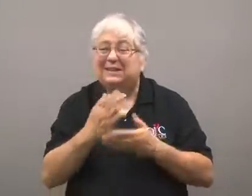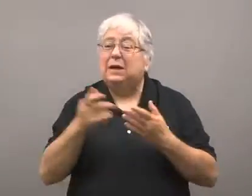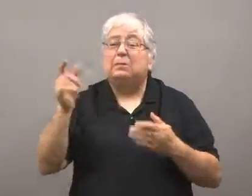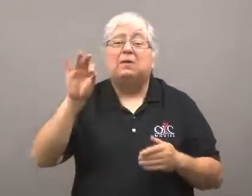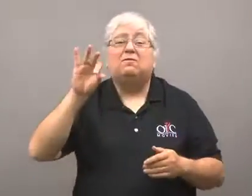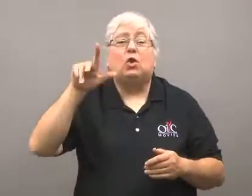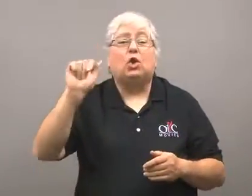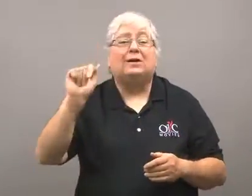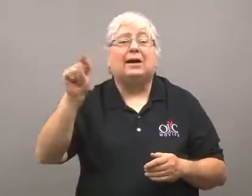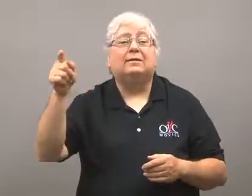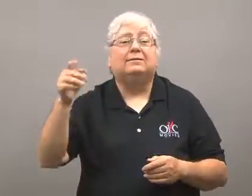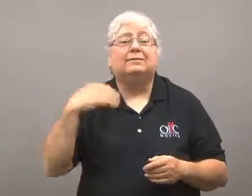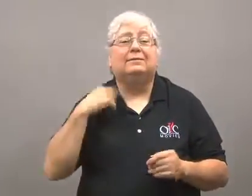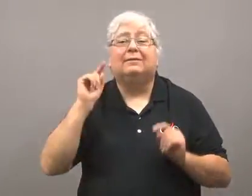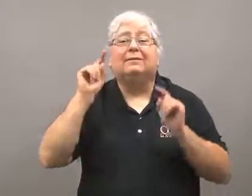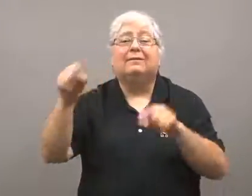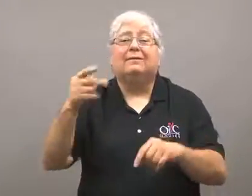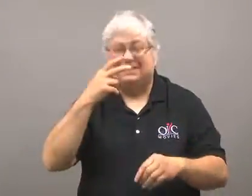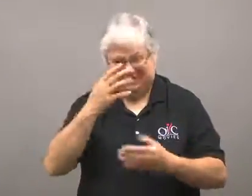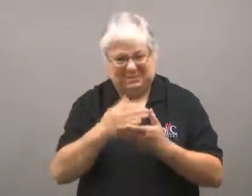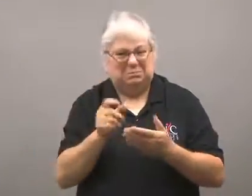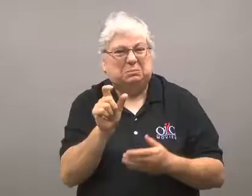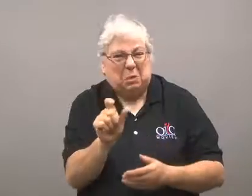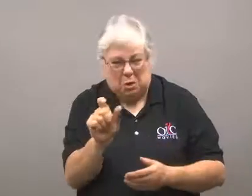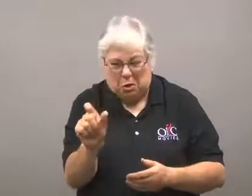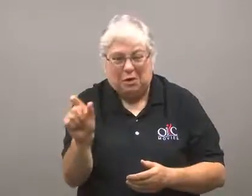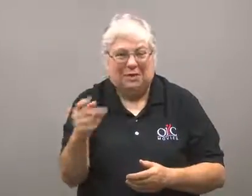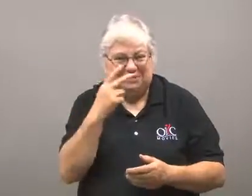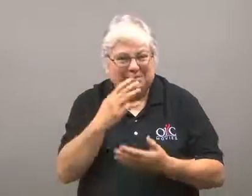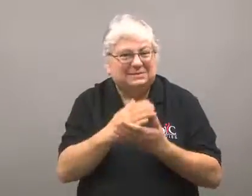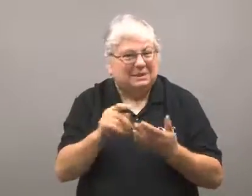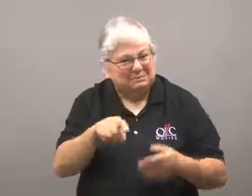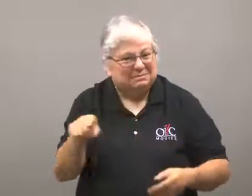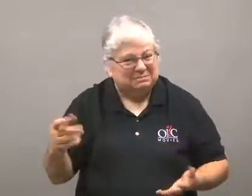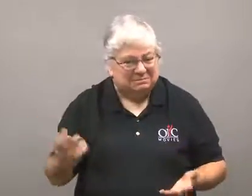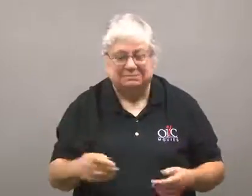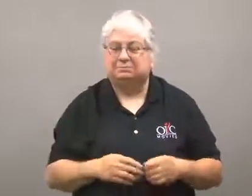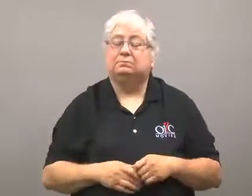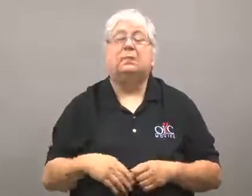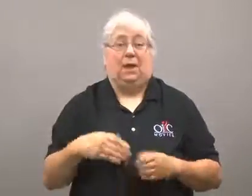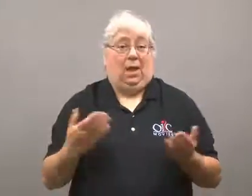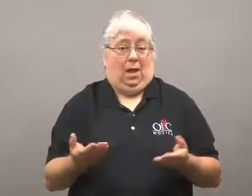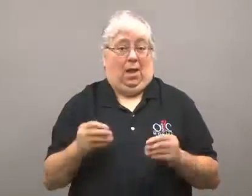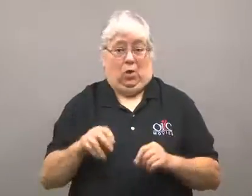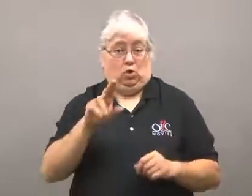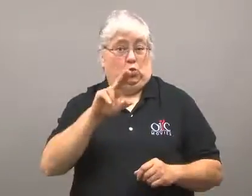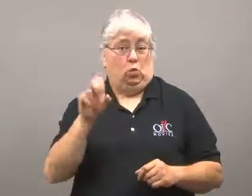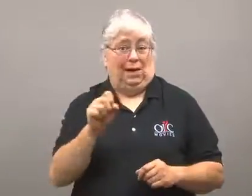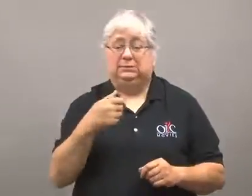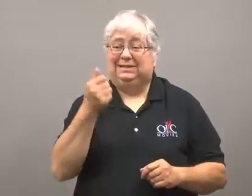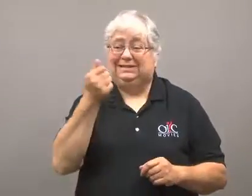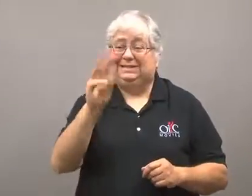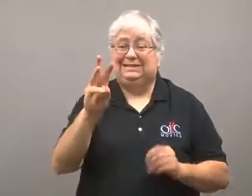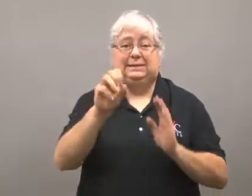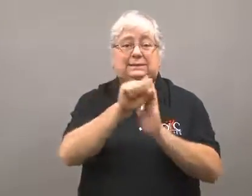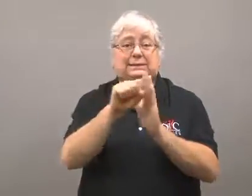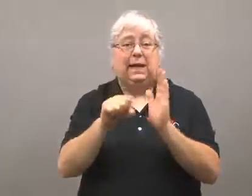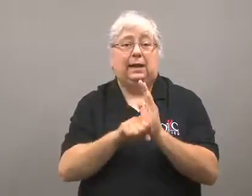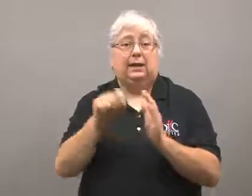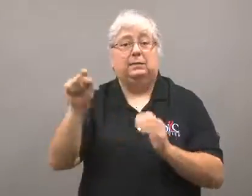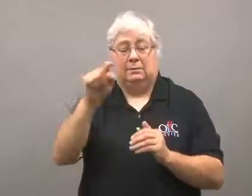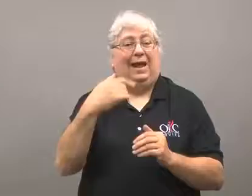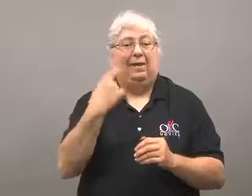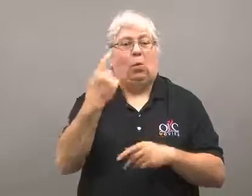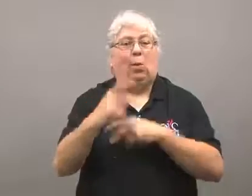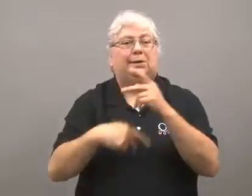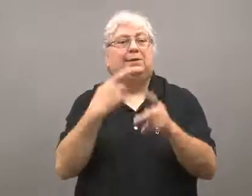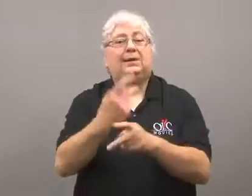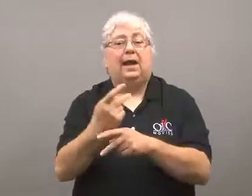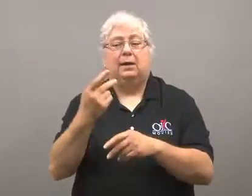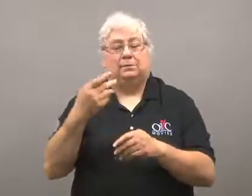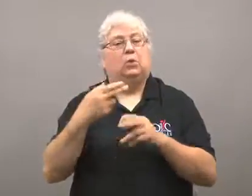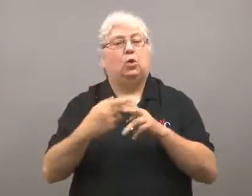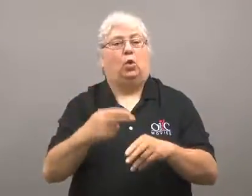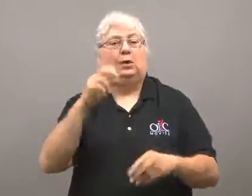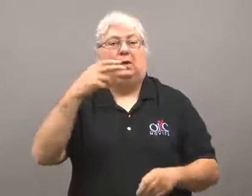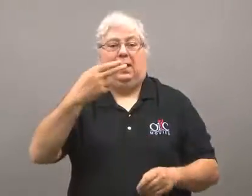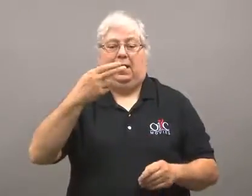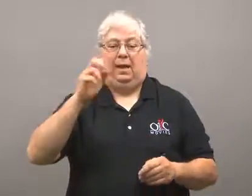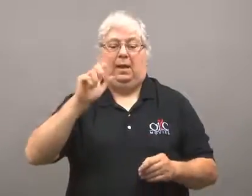I've seen some little ones in Florida too.